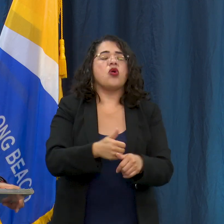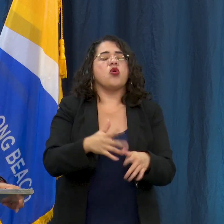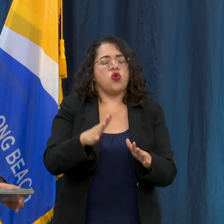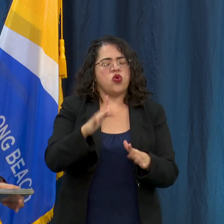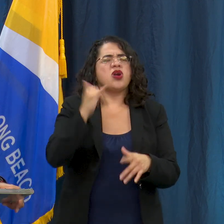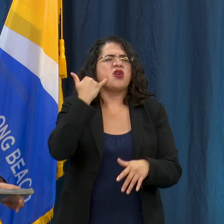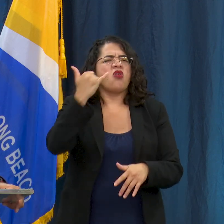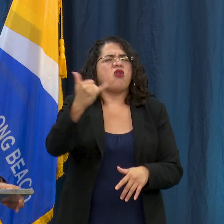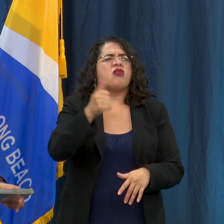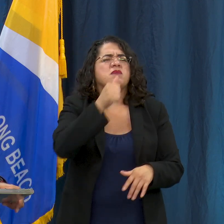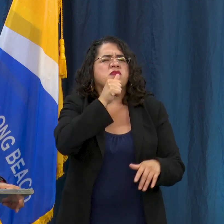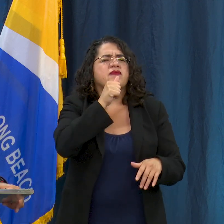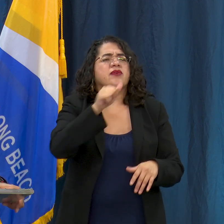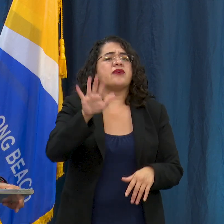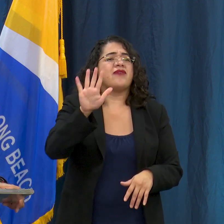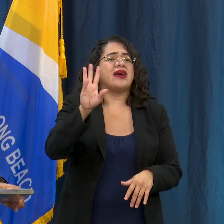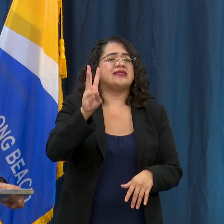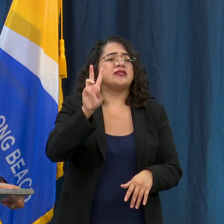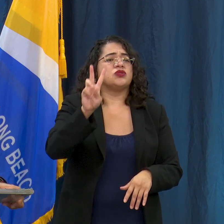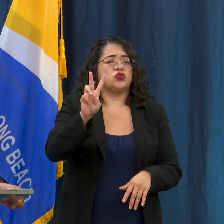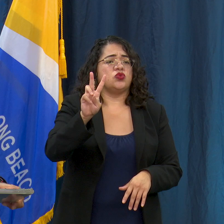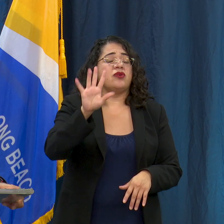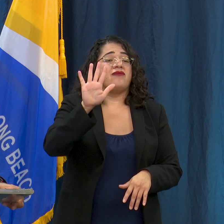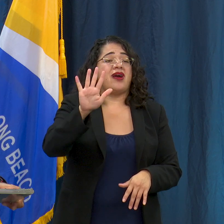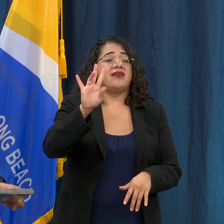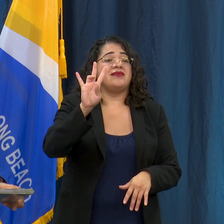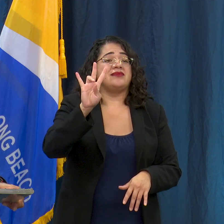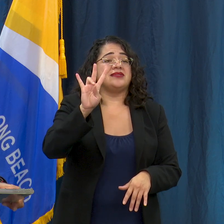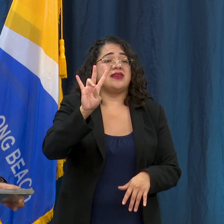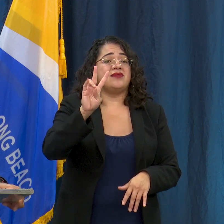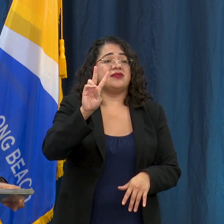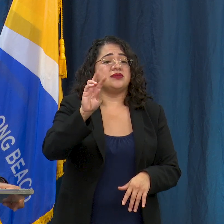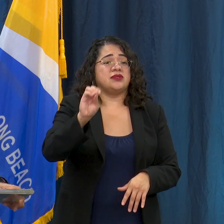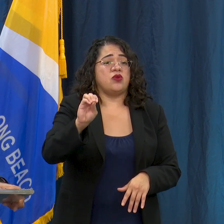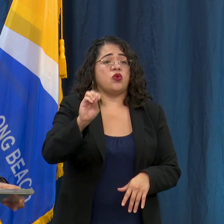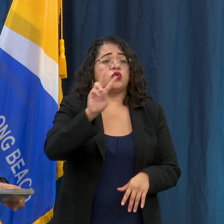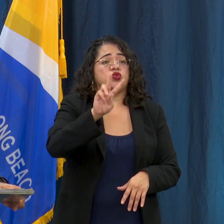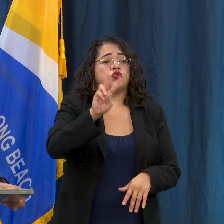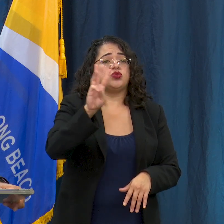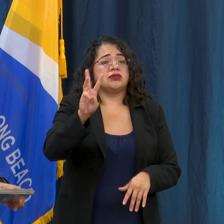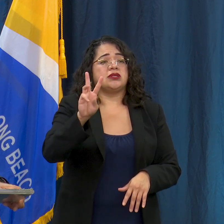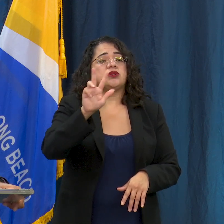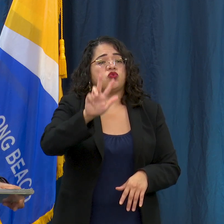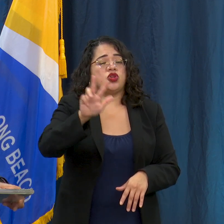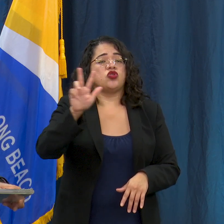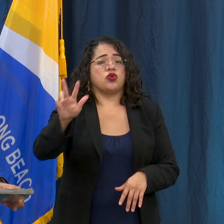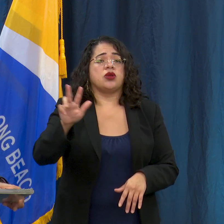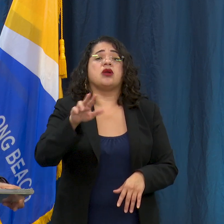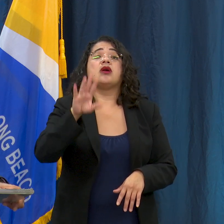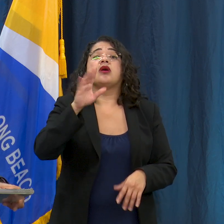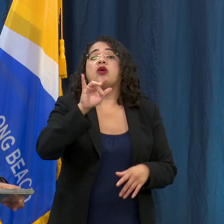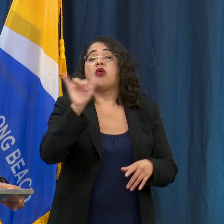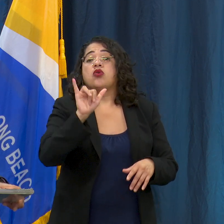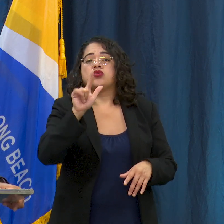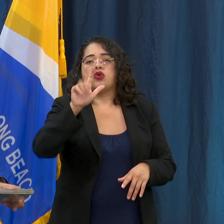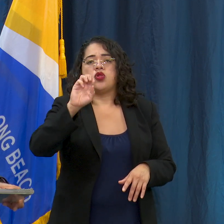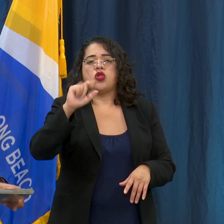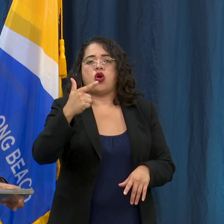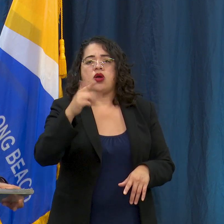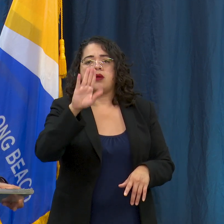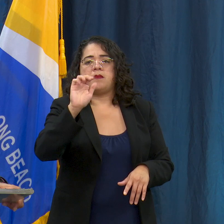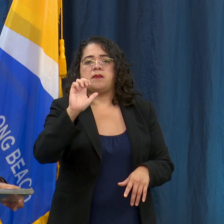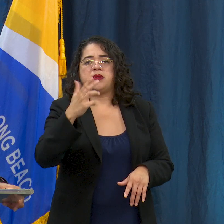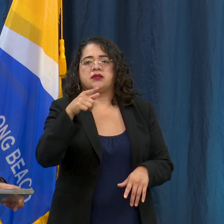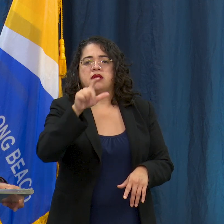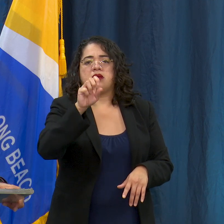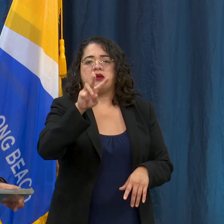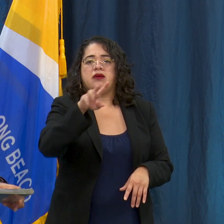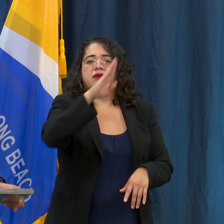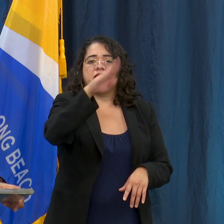562) 570- 2633 or you can visit LongBeach.gov/LBDS